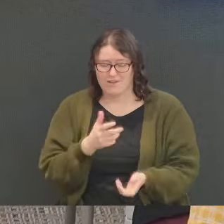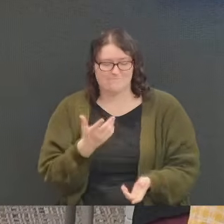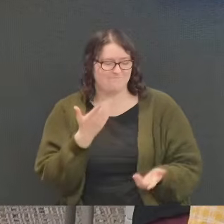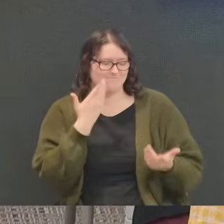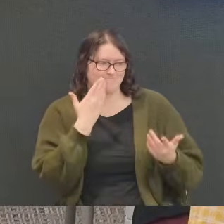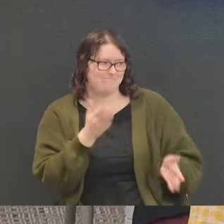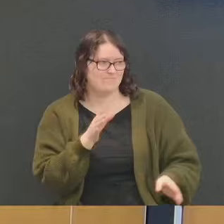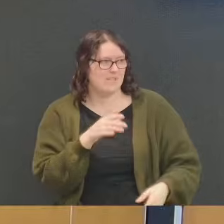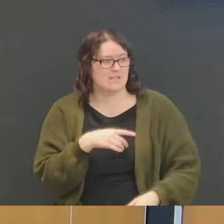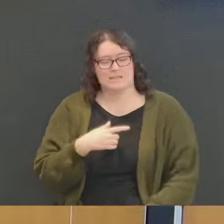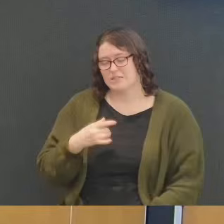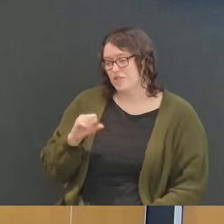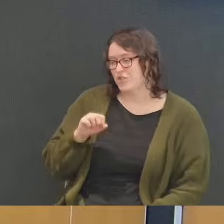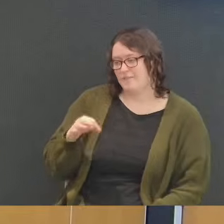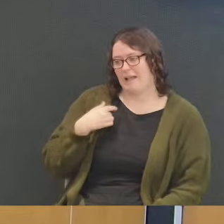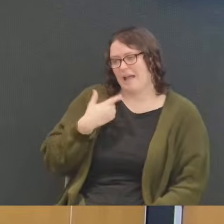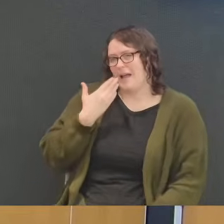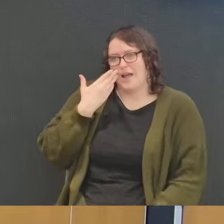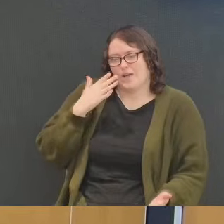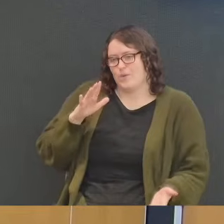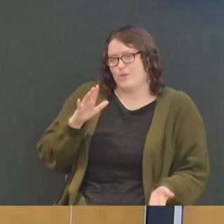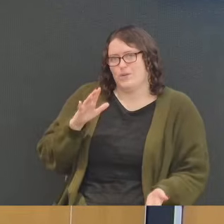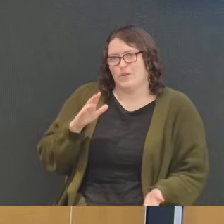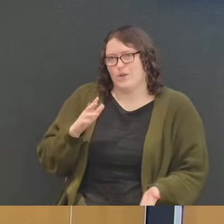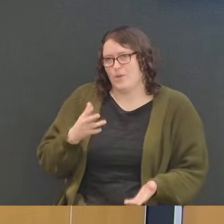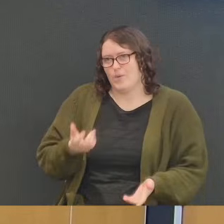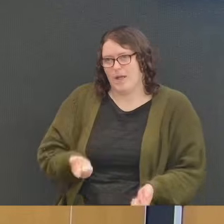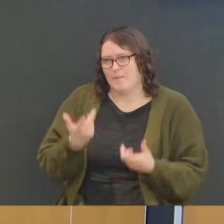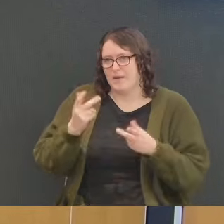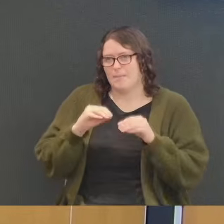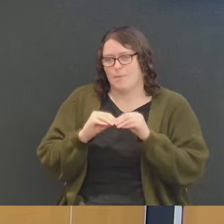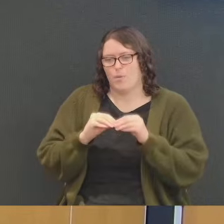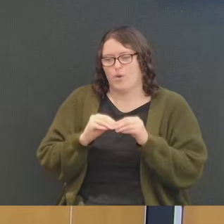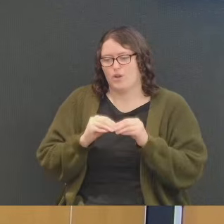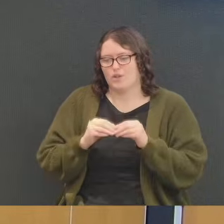can't even speak to the degree to which there will be more sponsors on it. I just know that